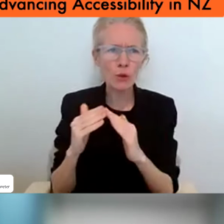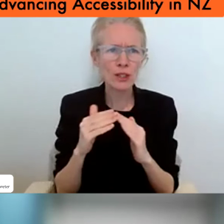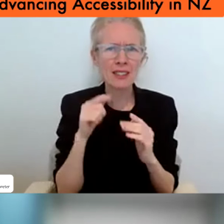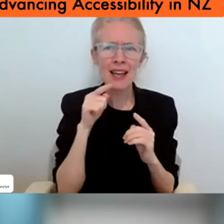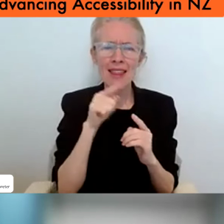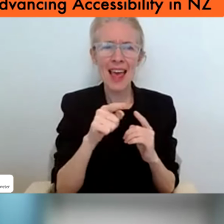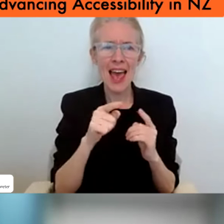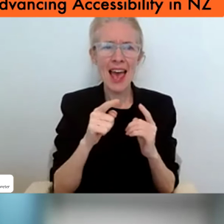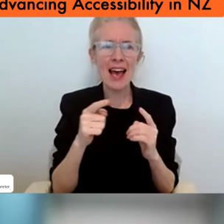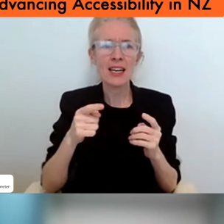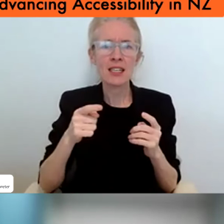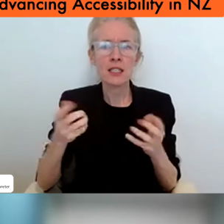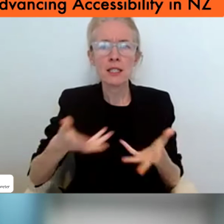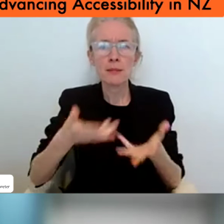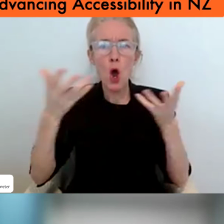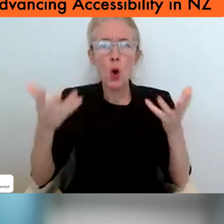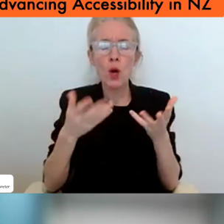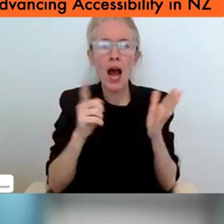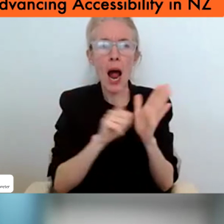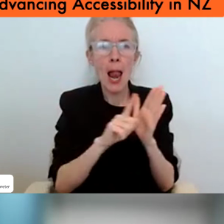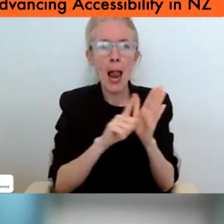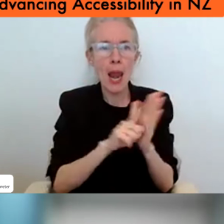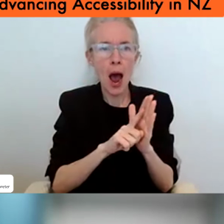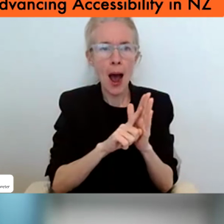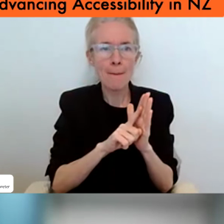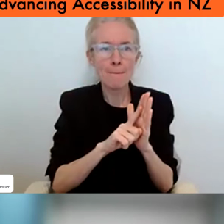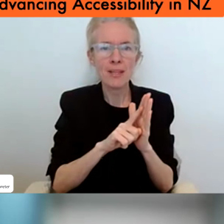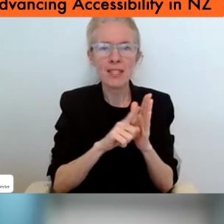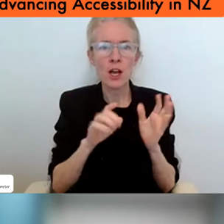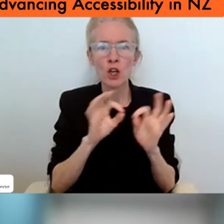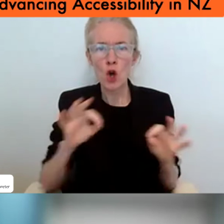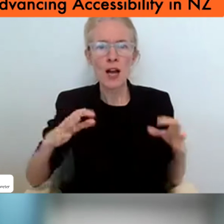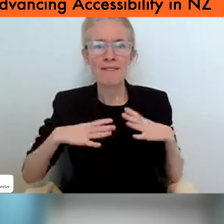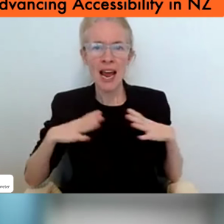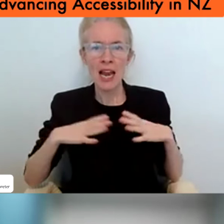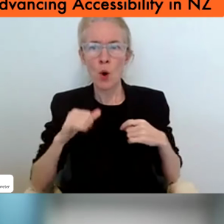and things available in the larger builds. And I'm just curious, this